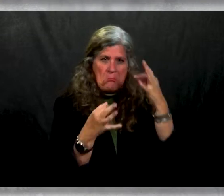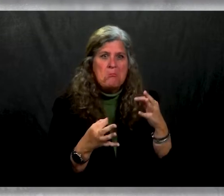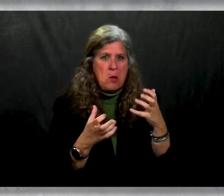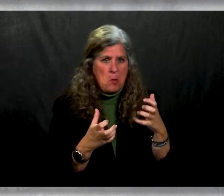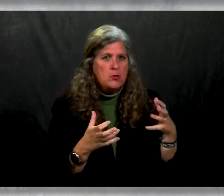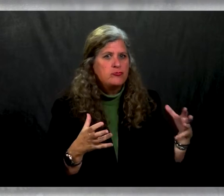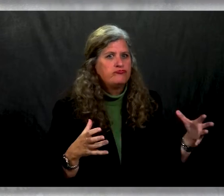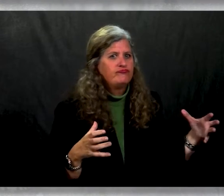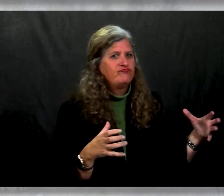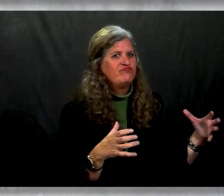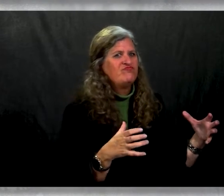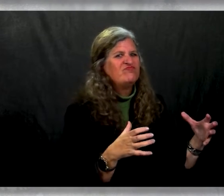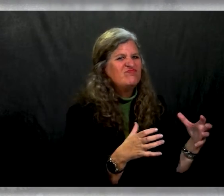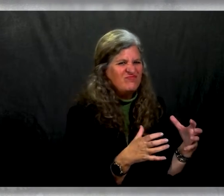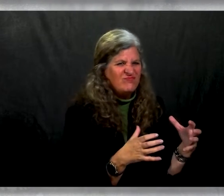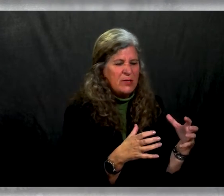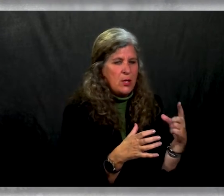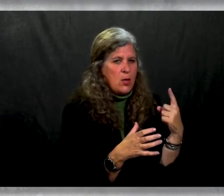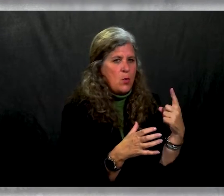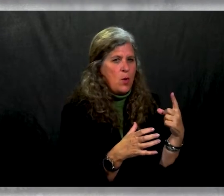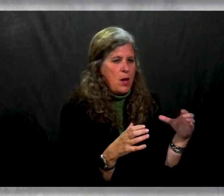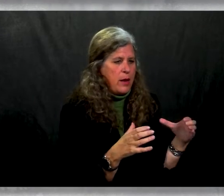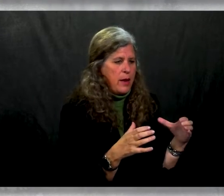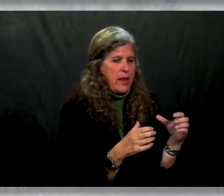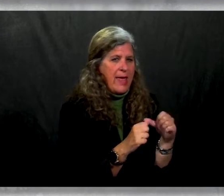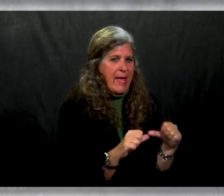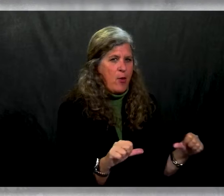to place them into some sort of contained area,